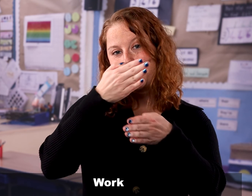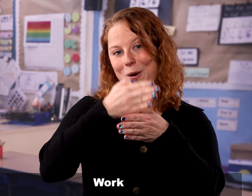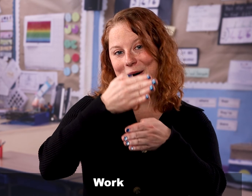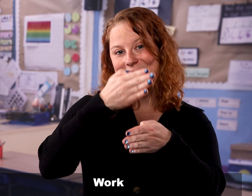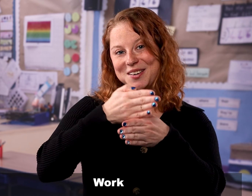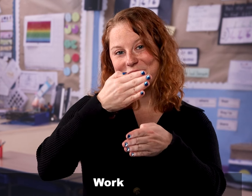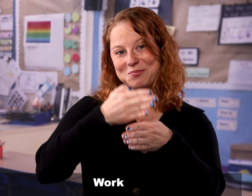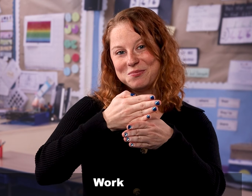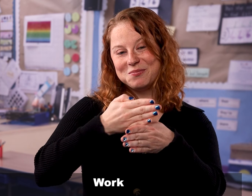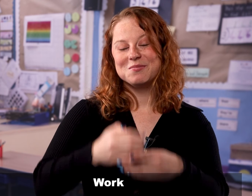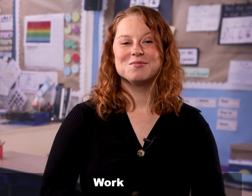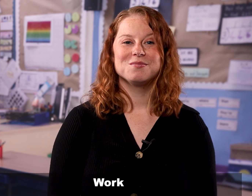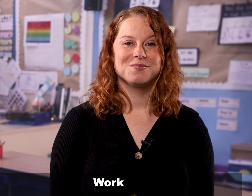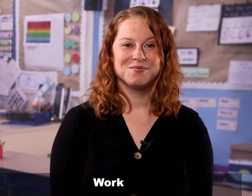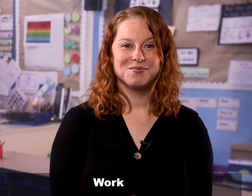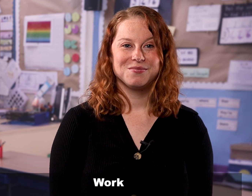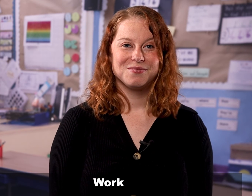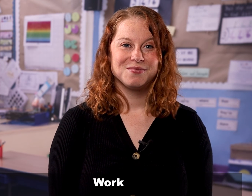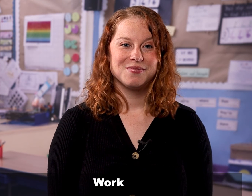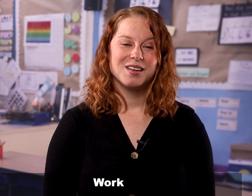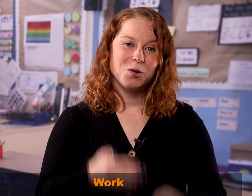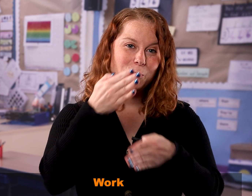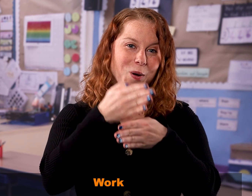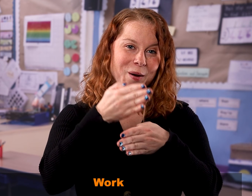Work Work